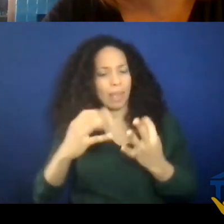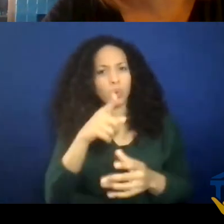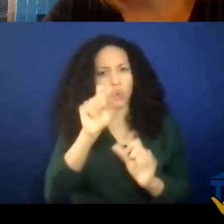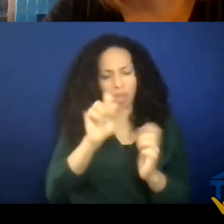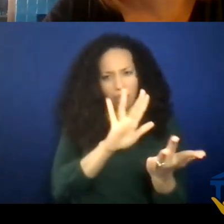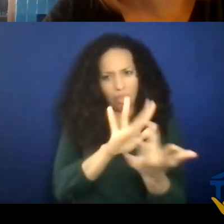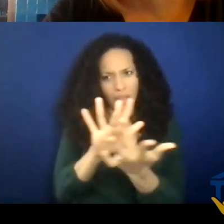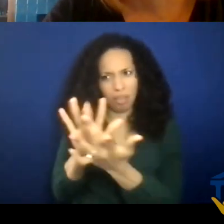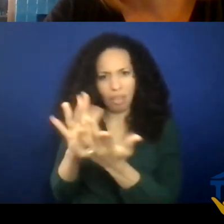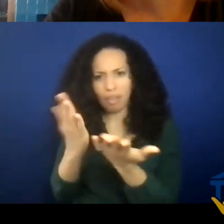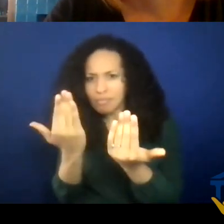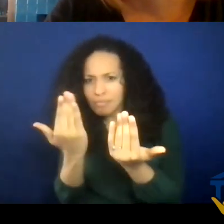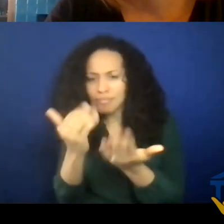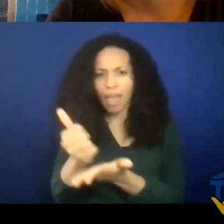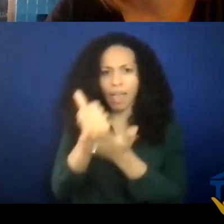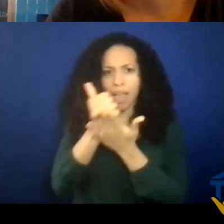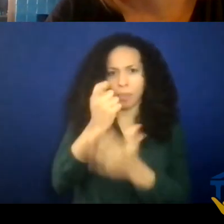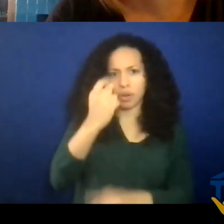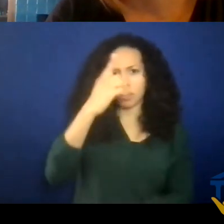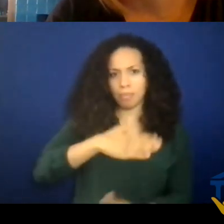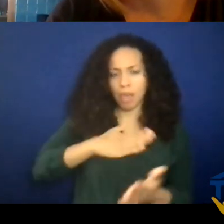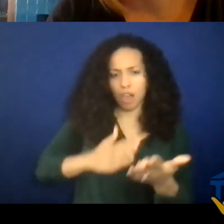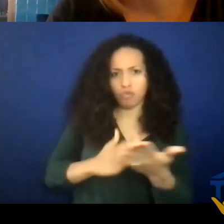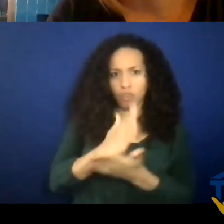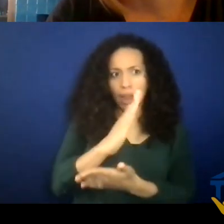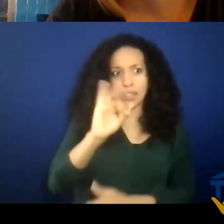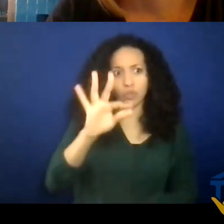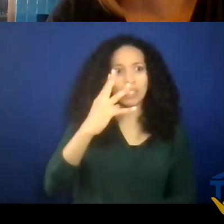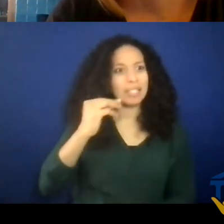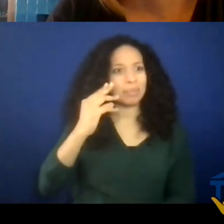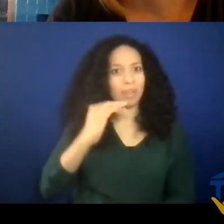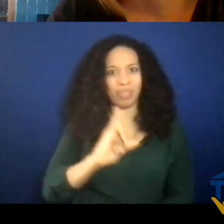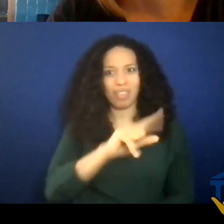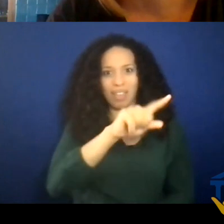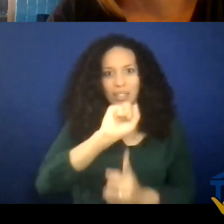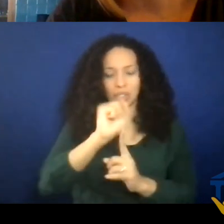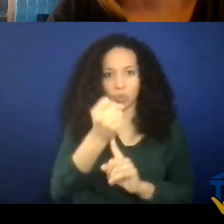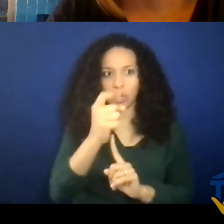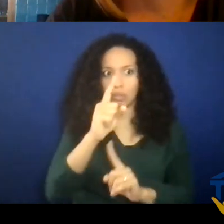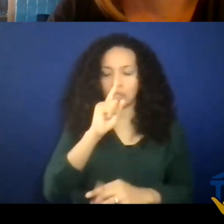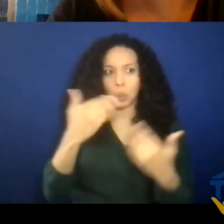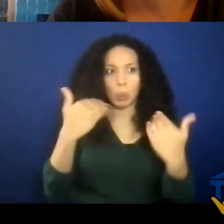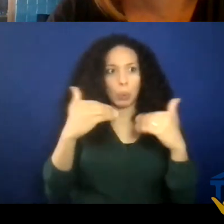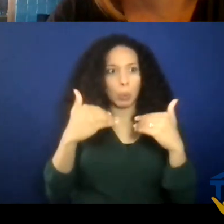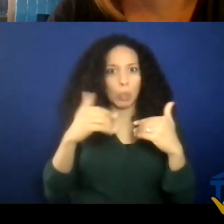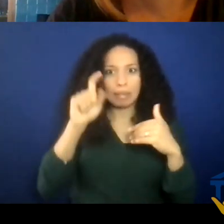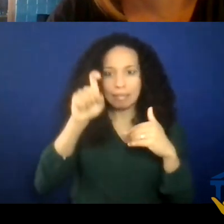your rights. If you get into a situation like this where you really need specific individual advice